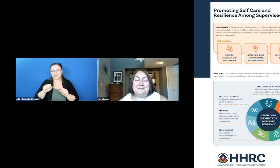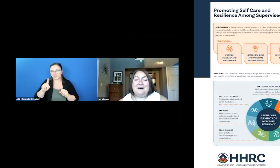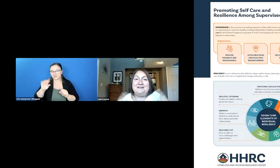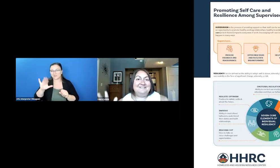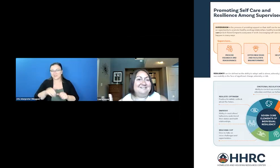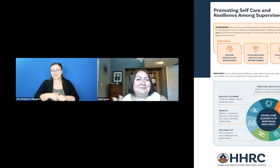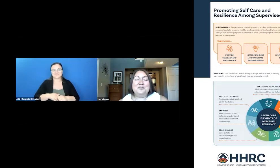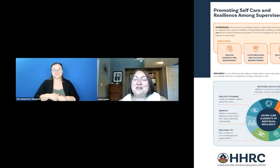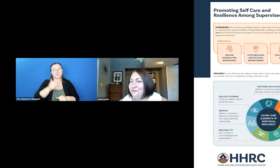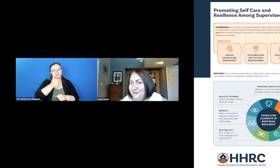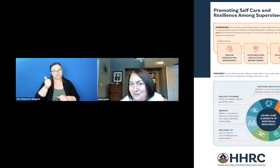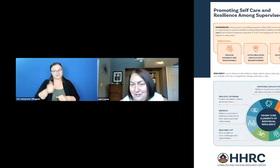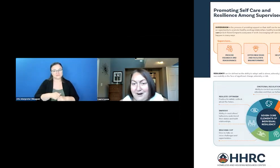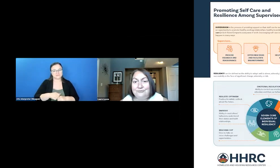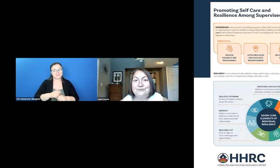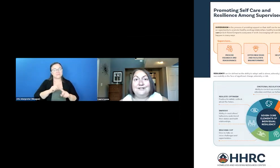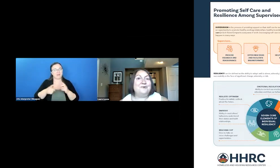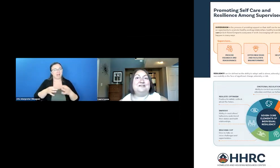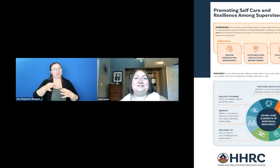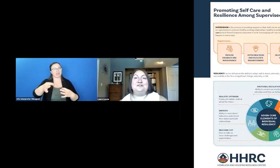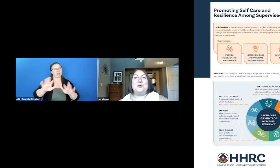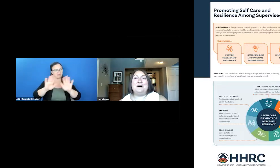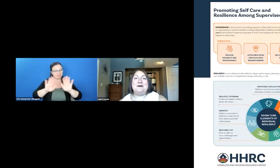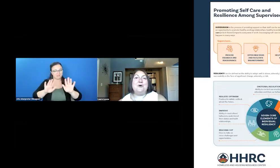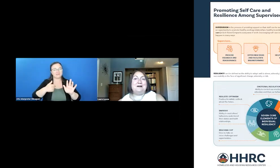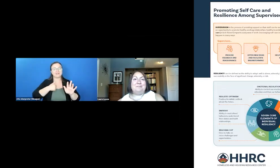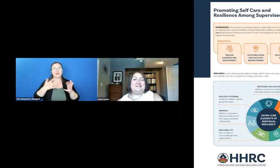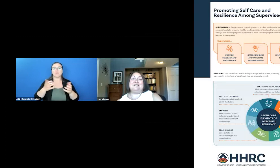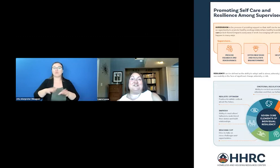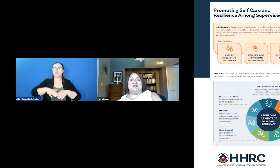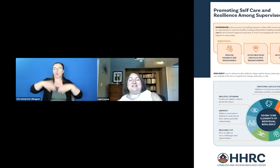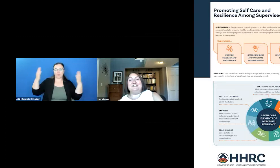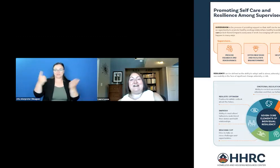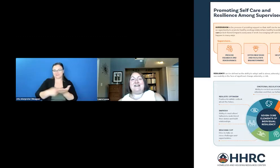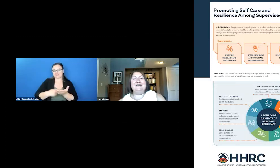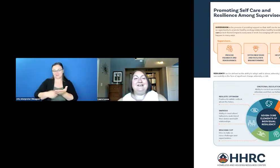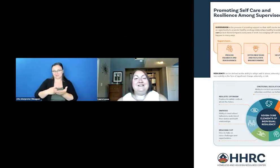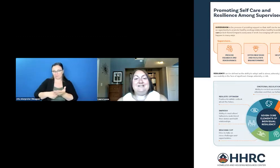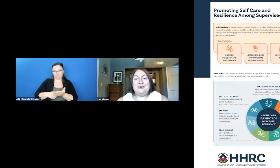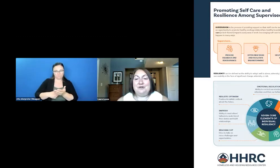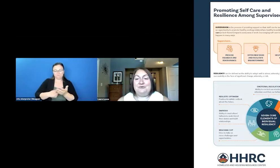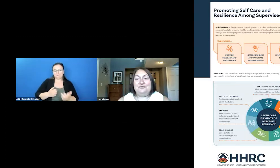But without further ado, I really wanna just open up, open up the discussion here today. So you know,